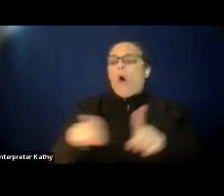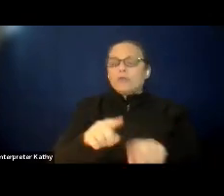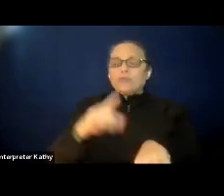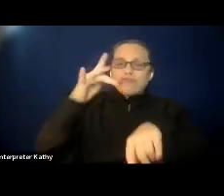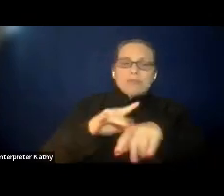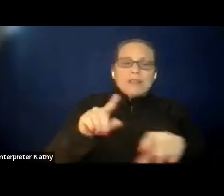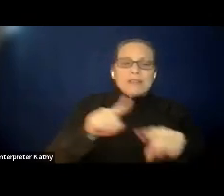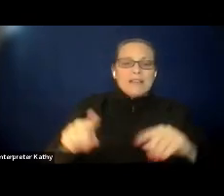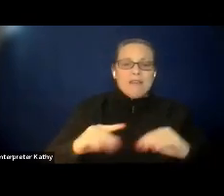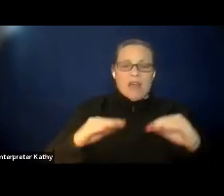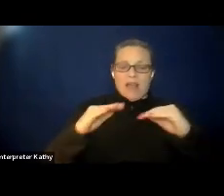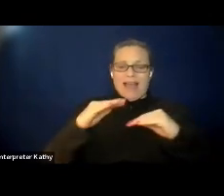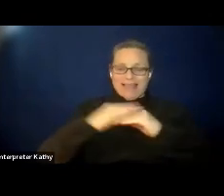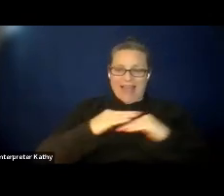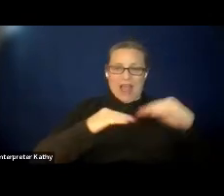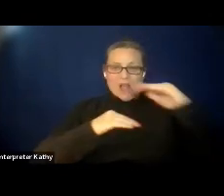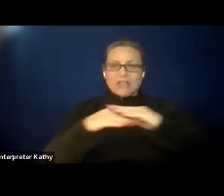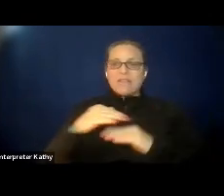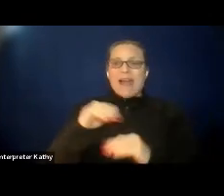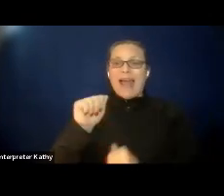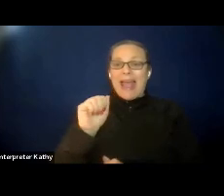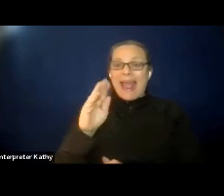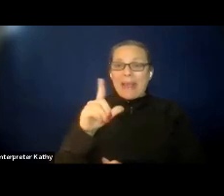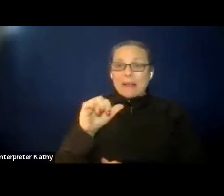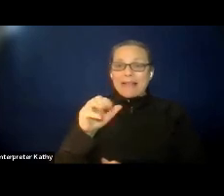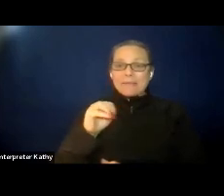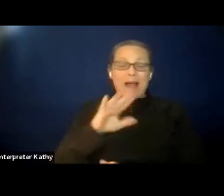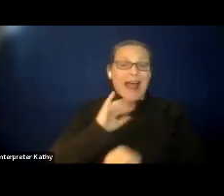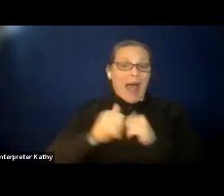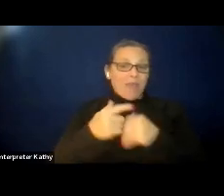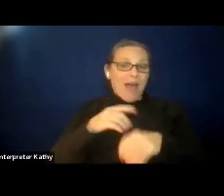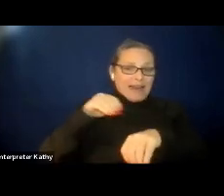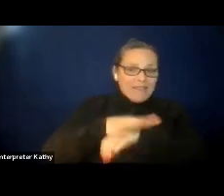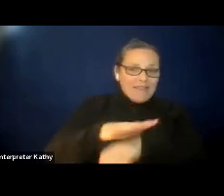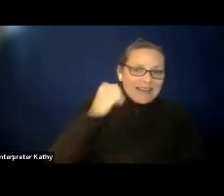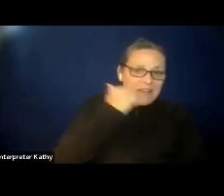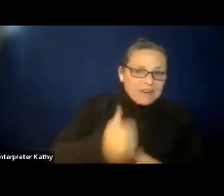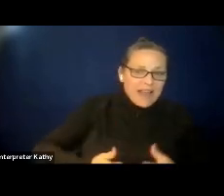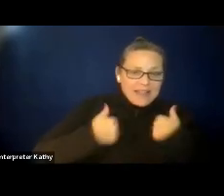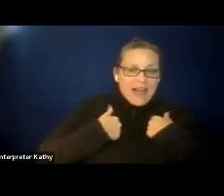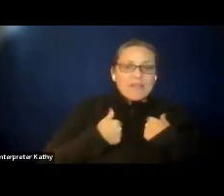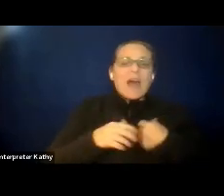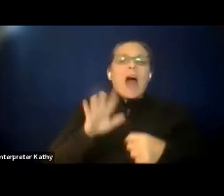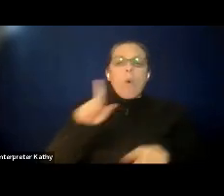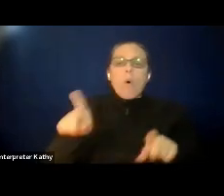disability. I'm gonna talk about the various layers of ableism and how those can show up in our day-to-day lives.